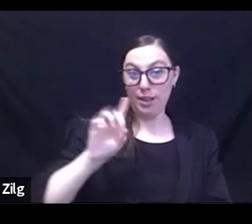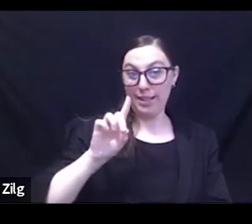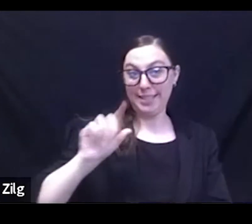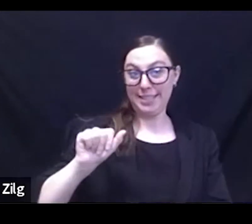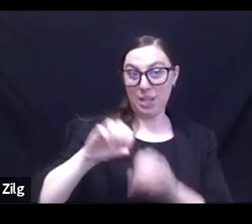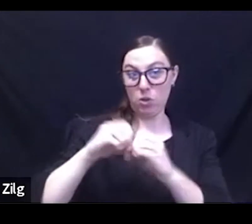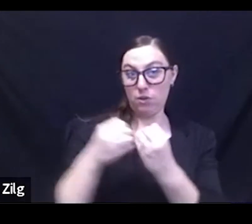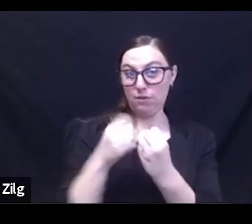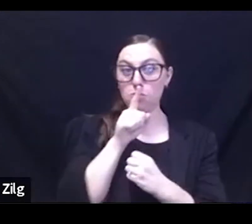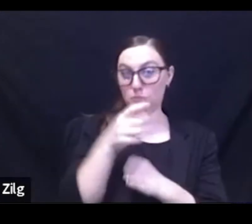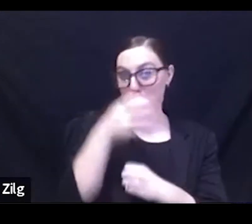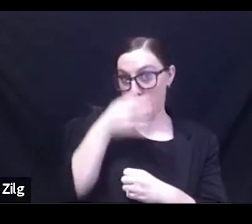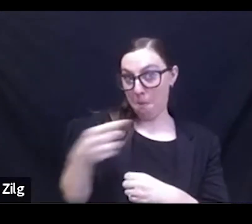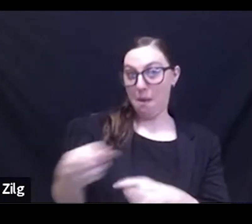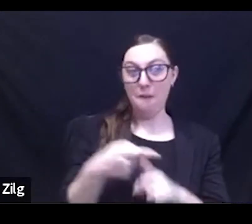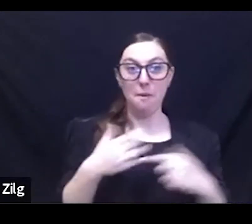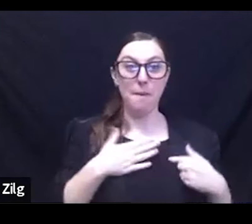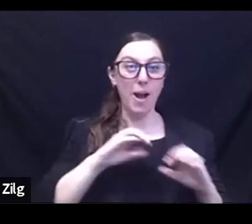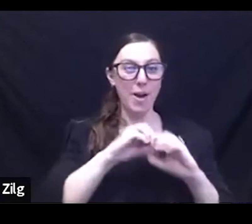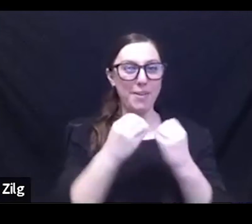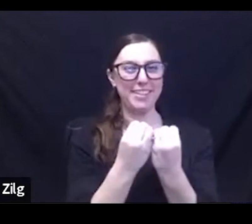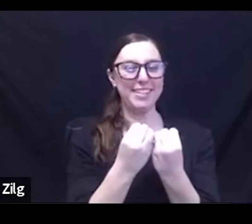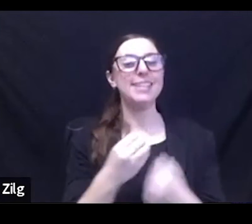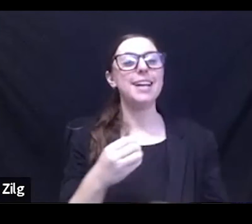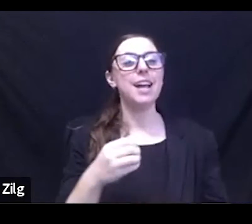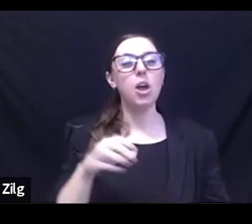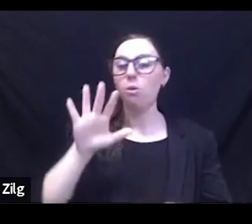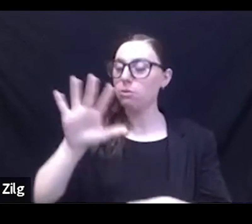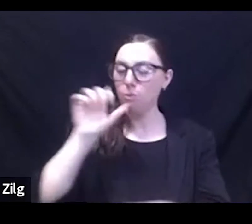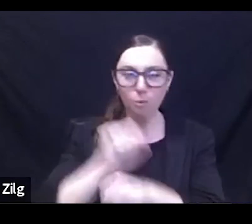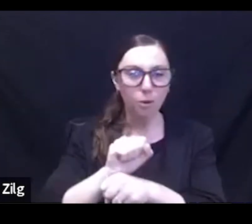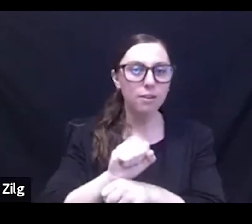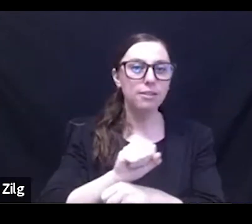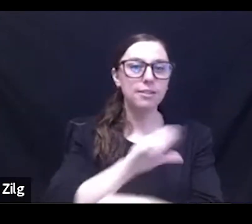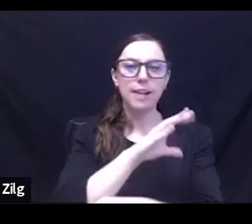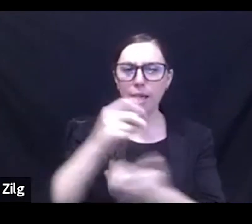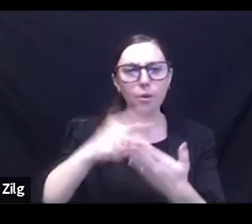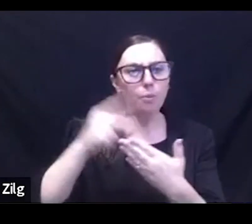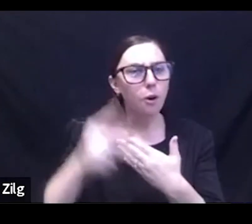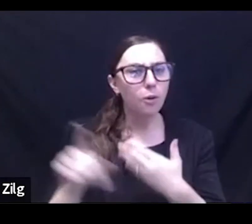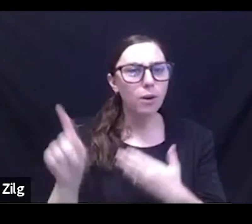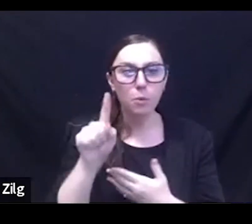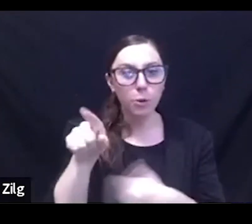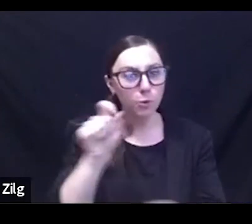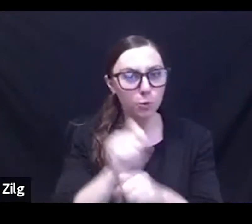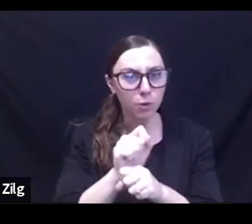walk away from where I'm sitting right now, but the work you do and the program